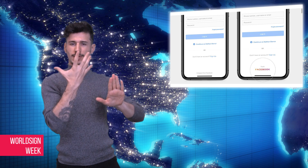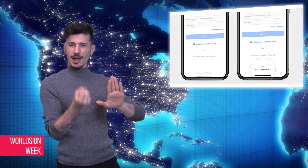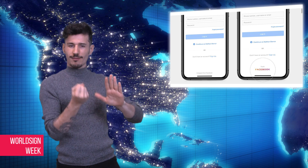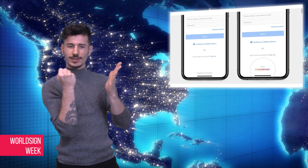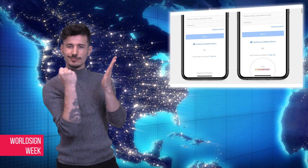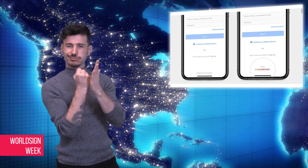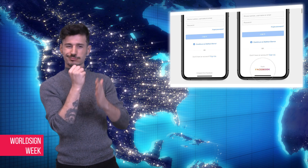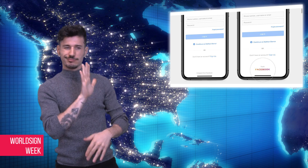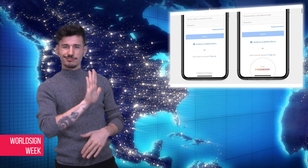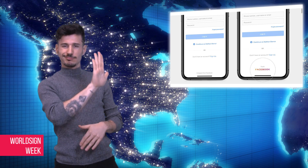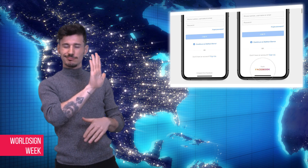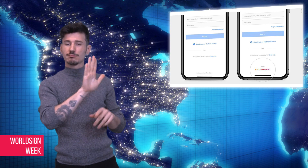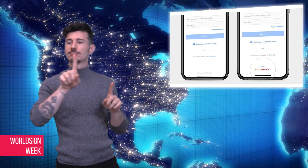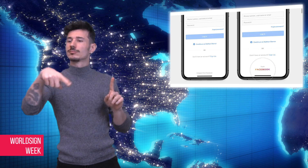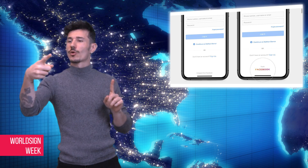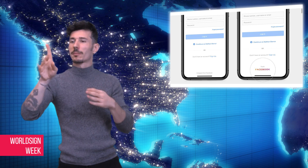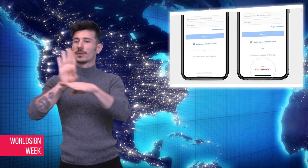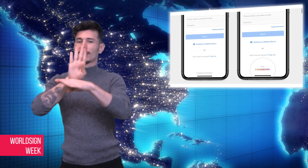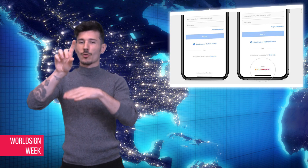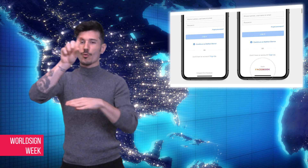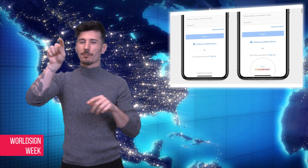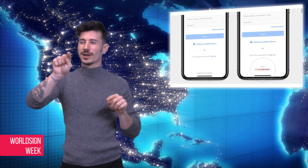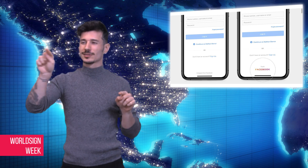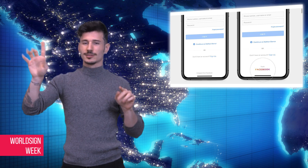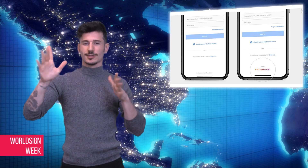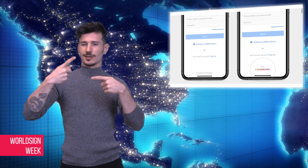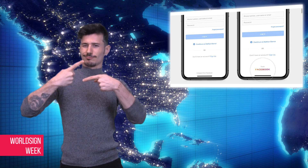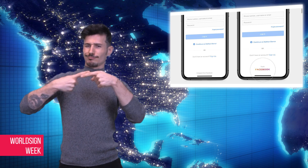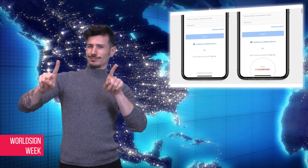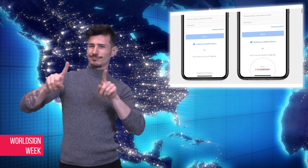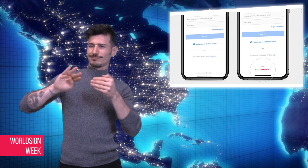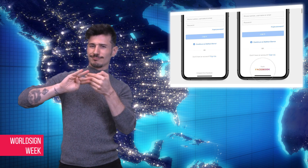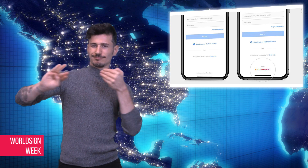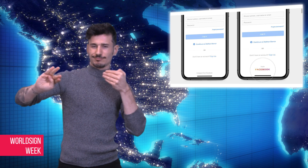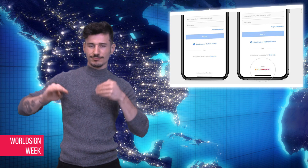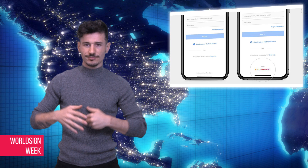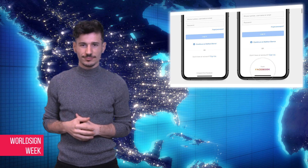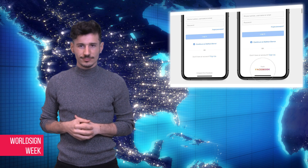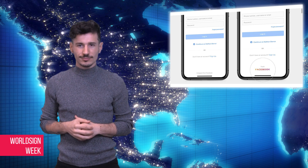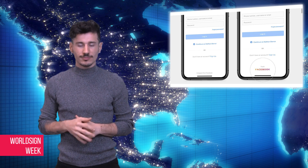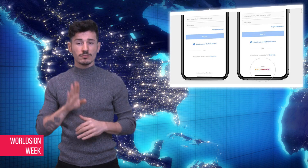orange for Instagram. Why are they doing this?